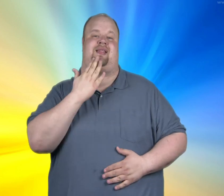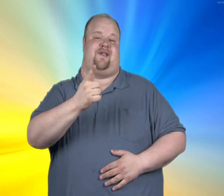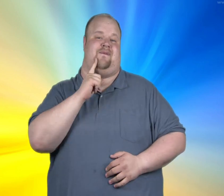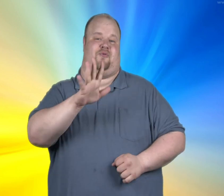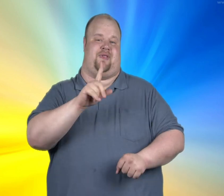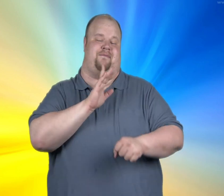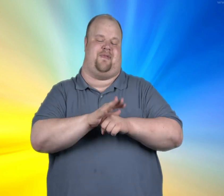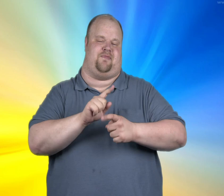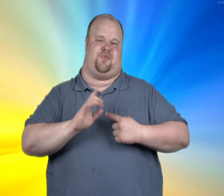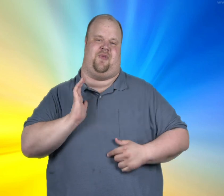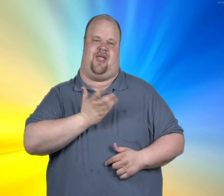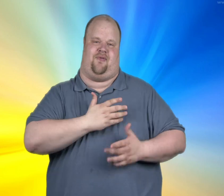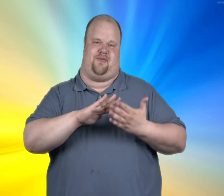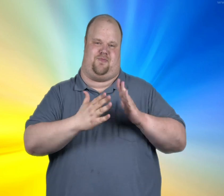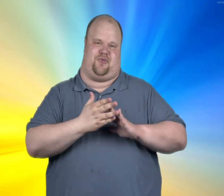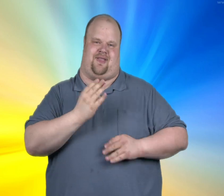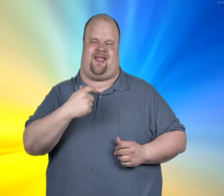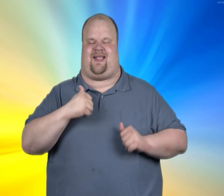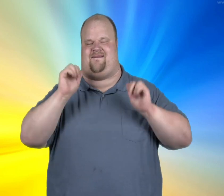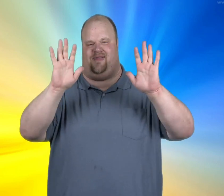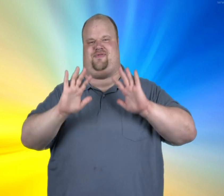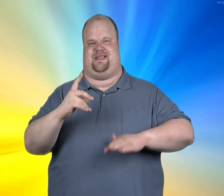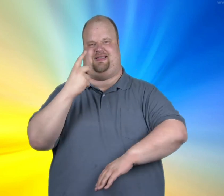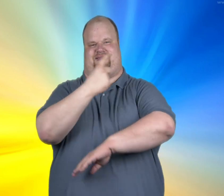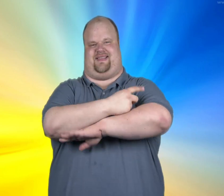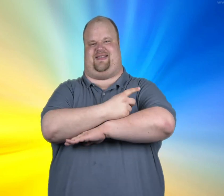Thank you for your commitment to our community and have a great day!